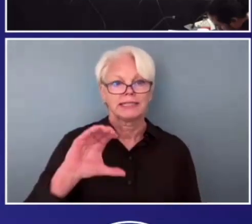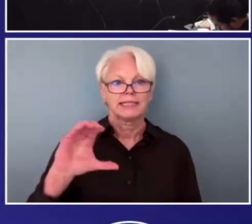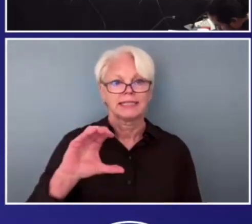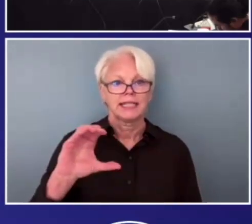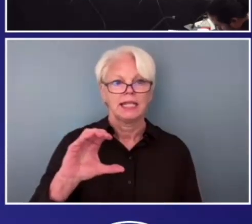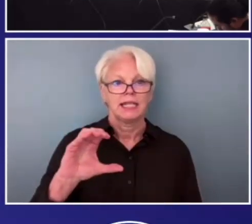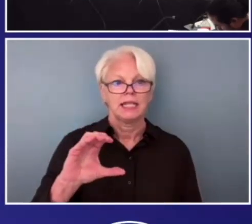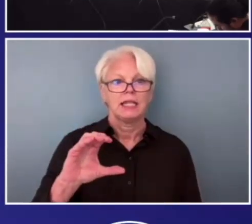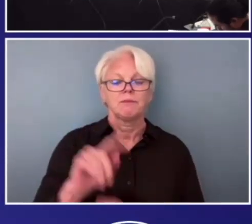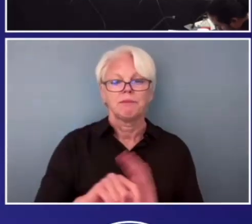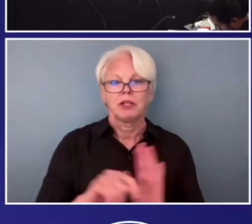MR. ANDRADE: